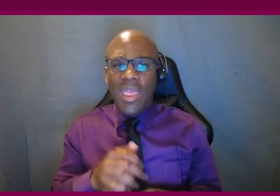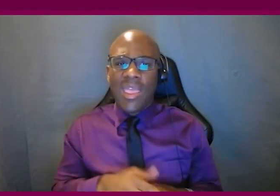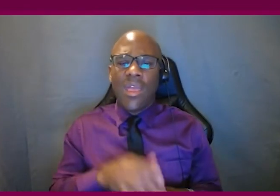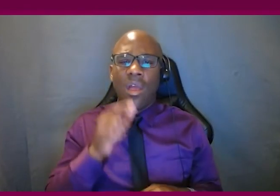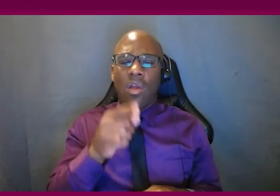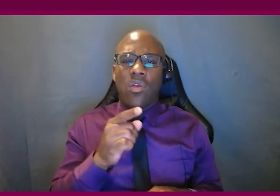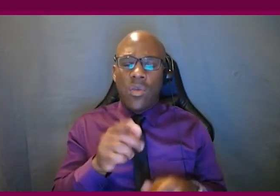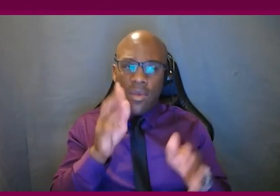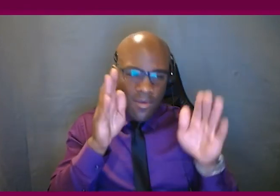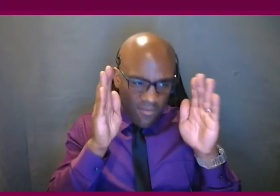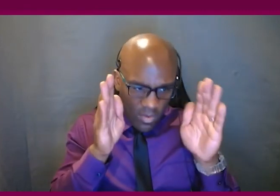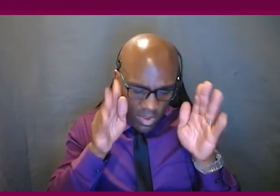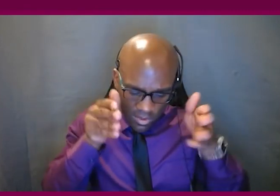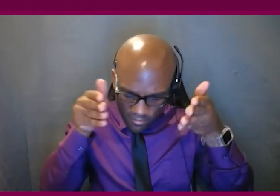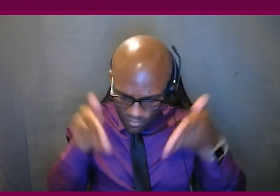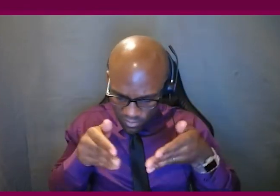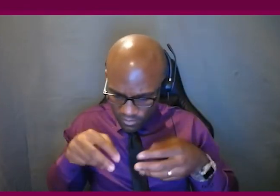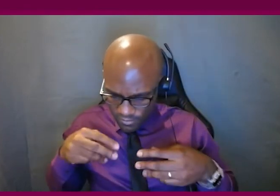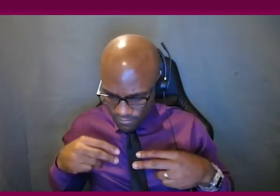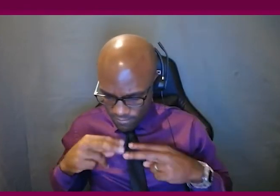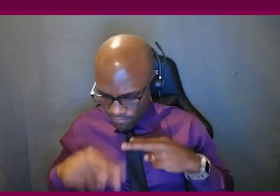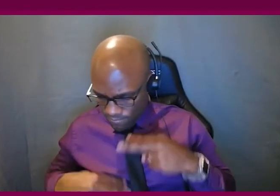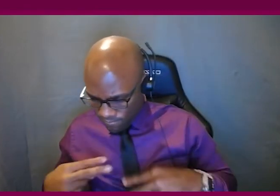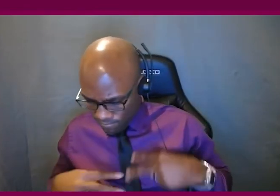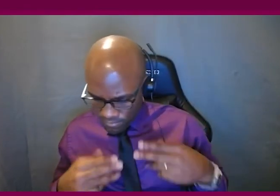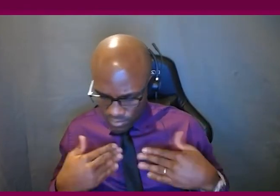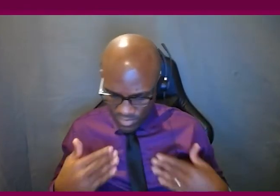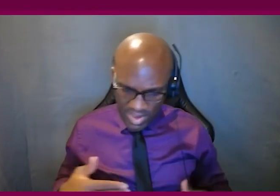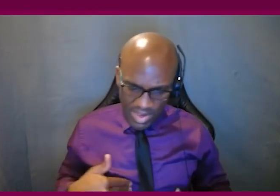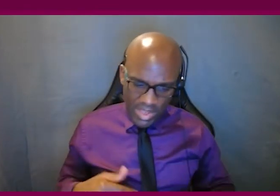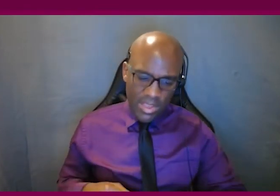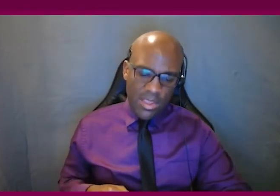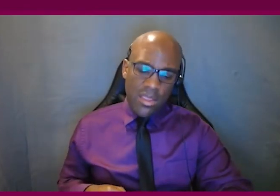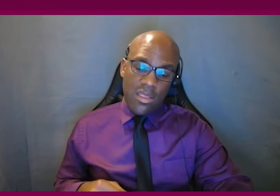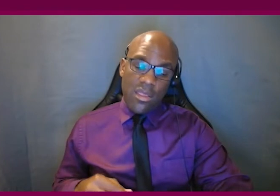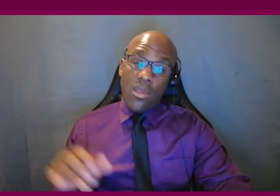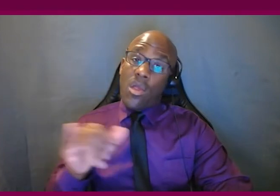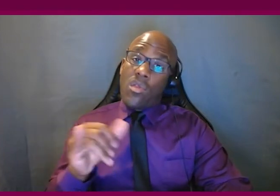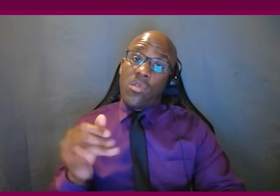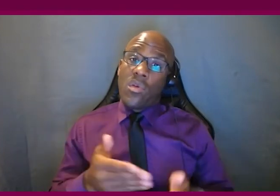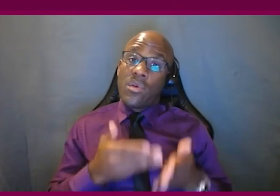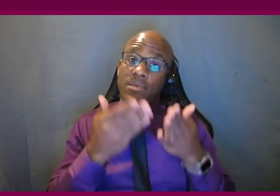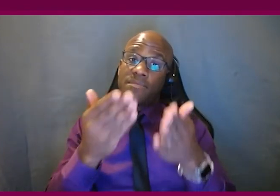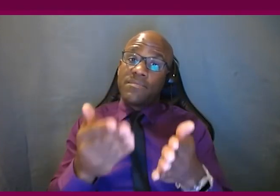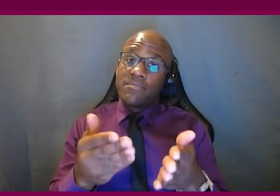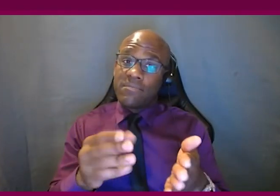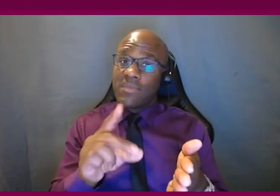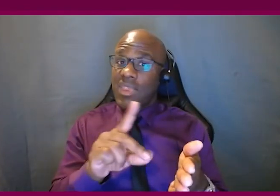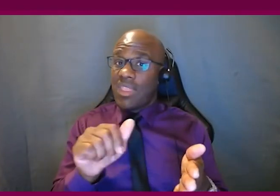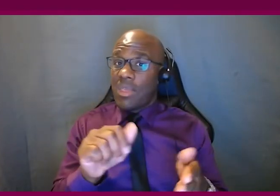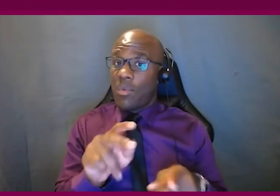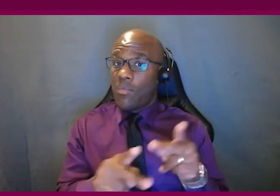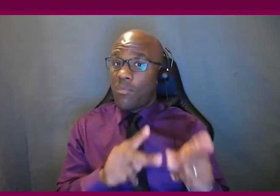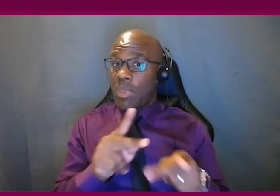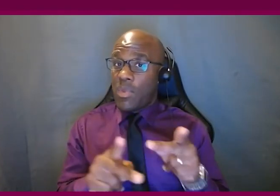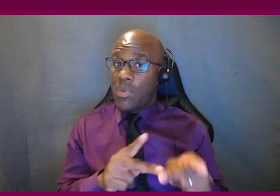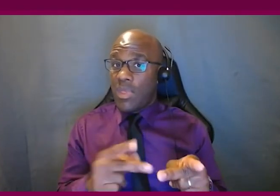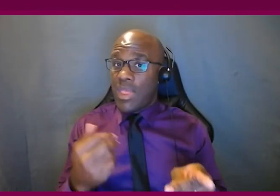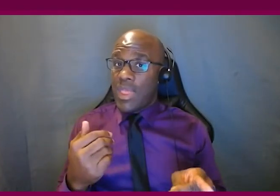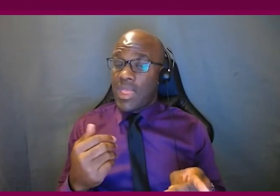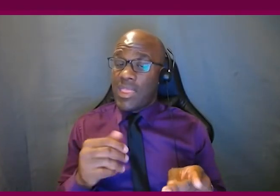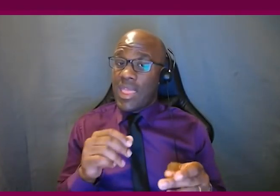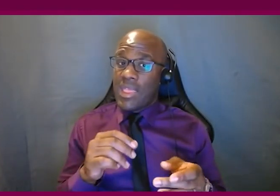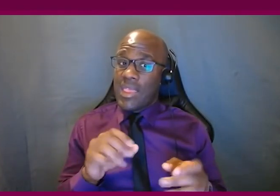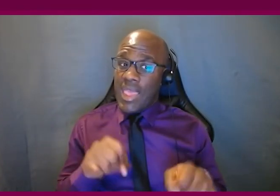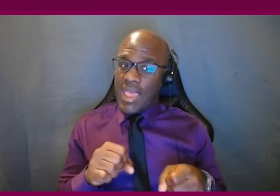not that easy, but how do you try to find balance and presence and find happy movement